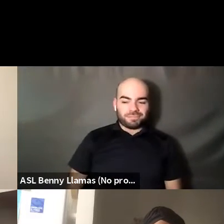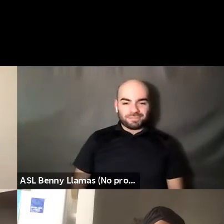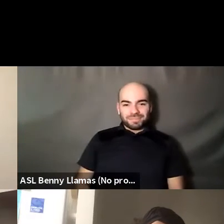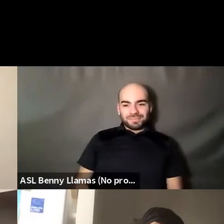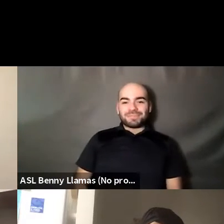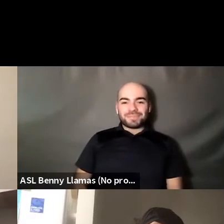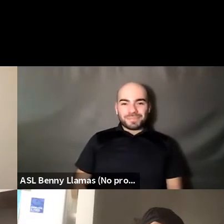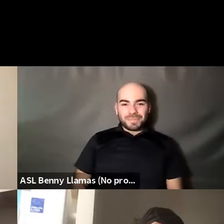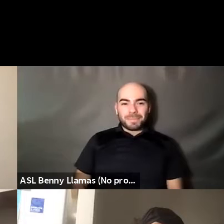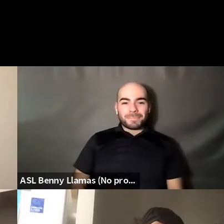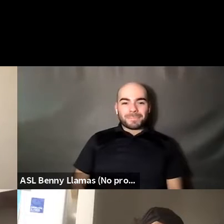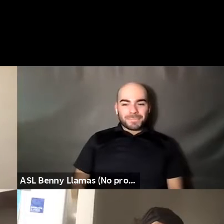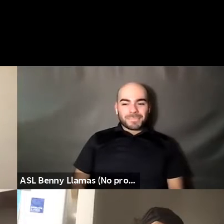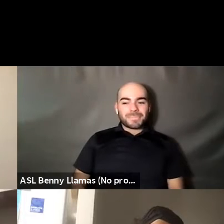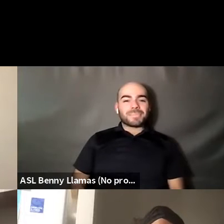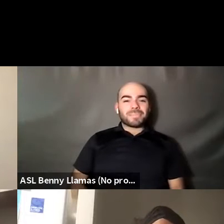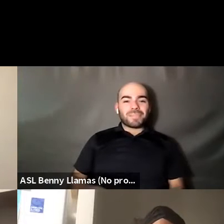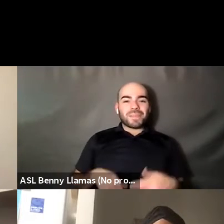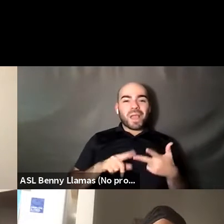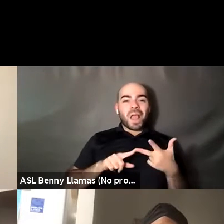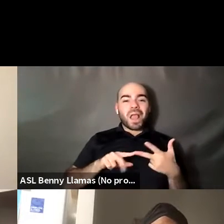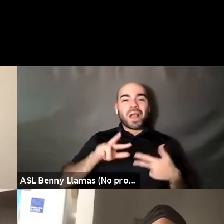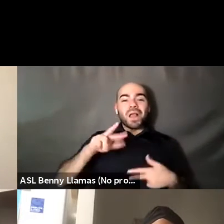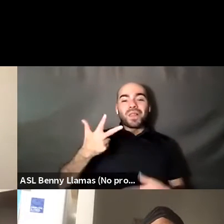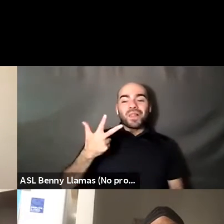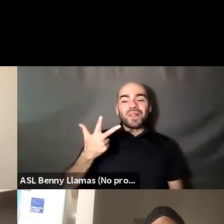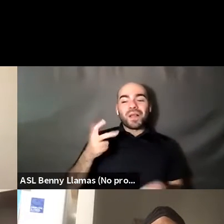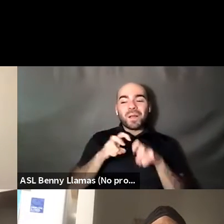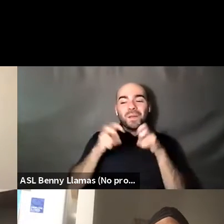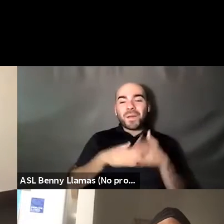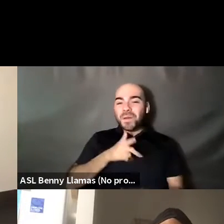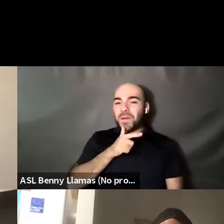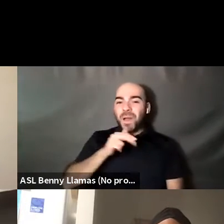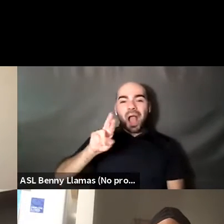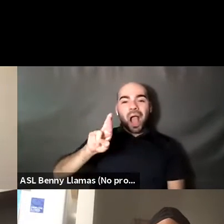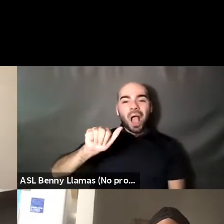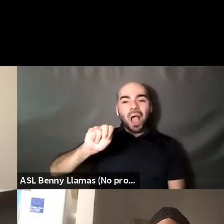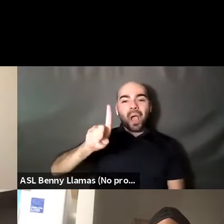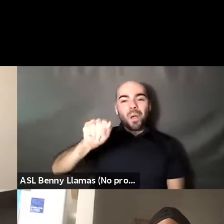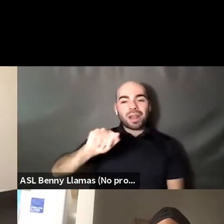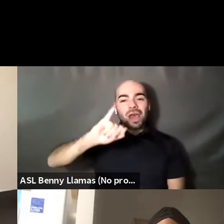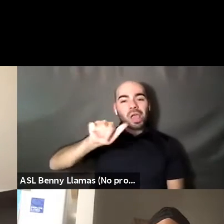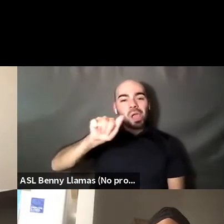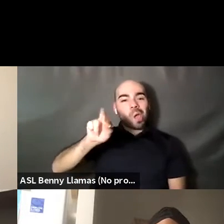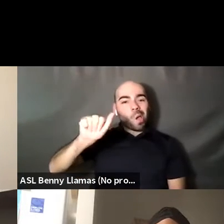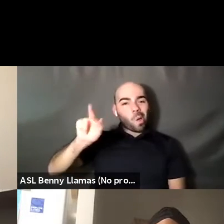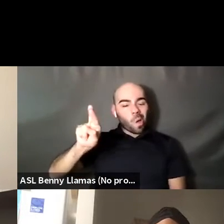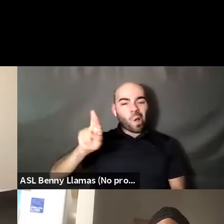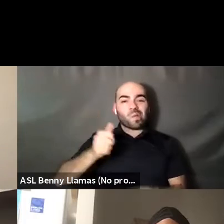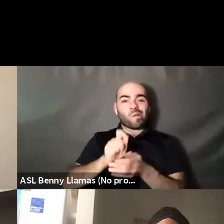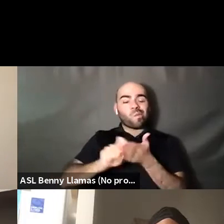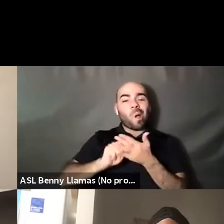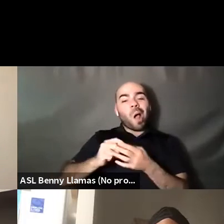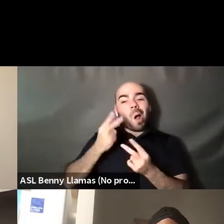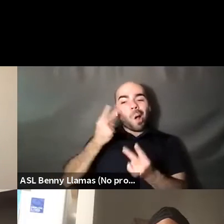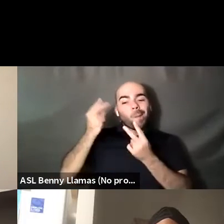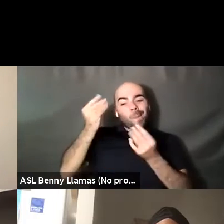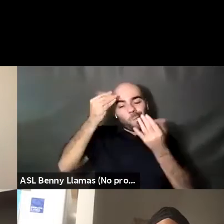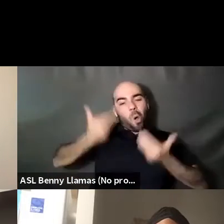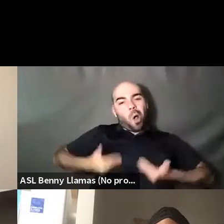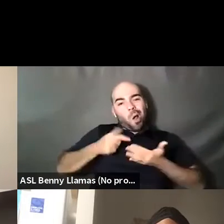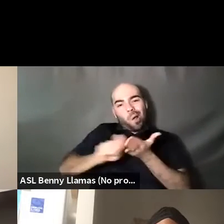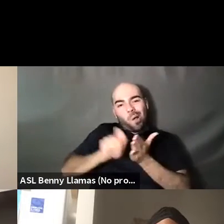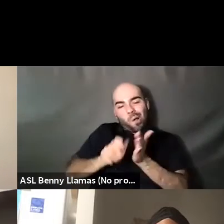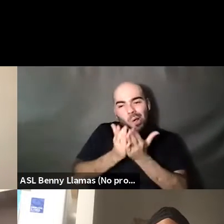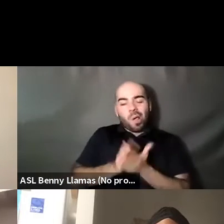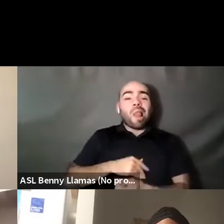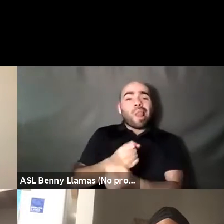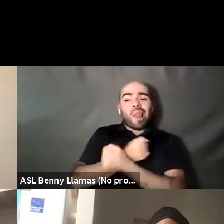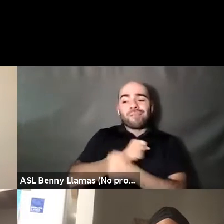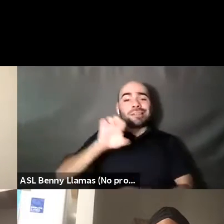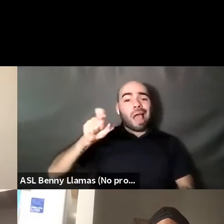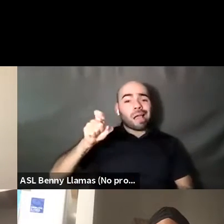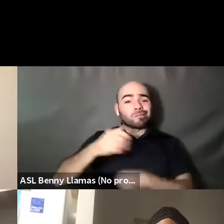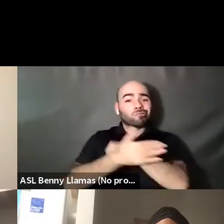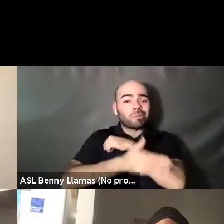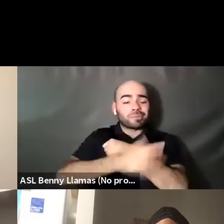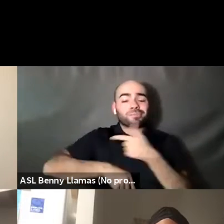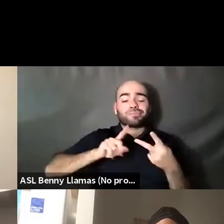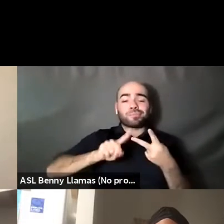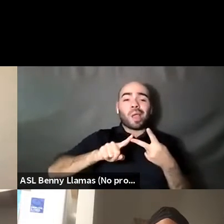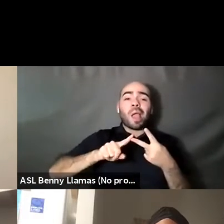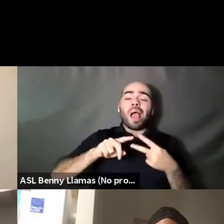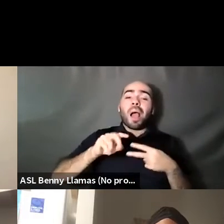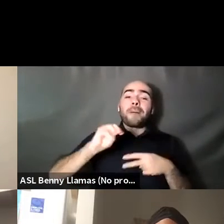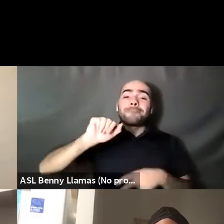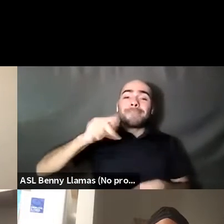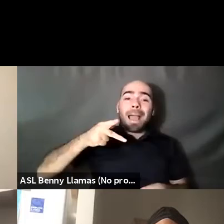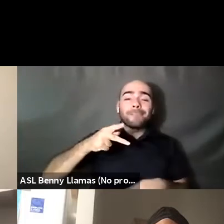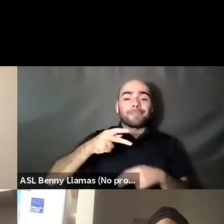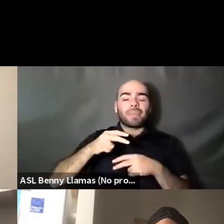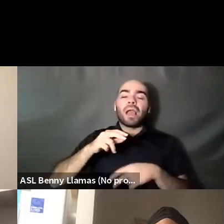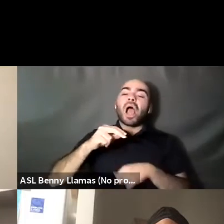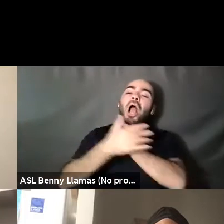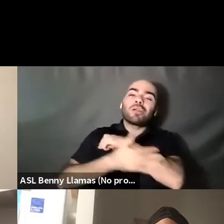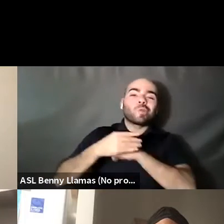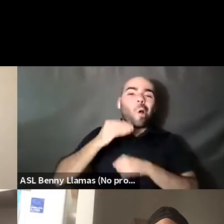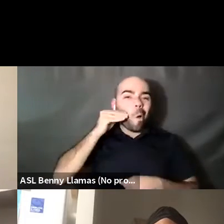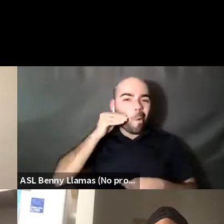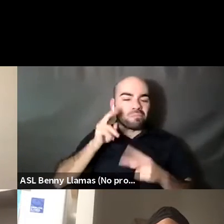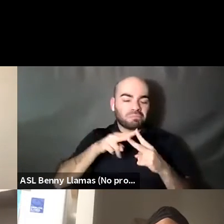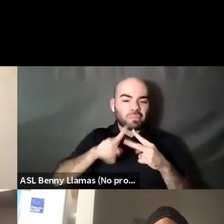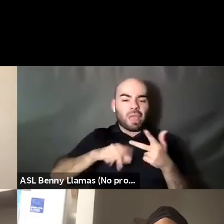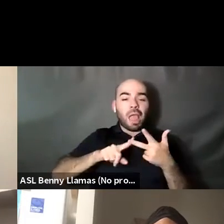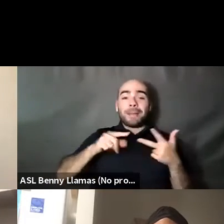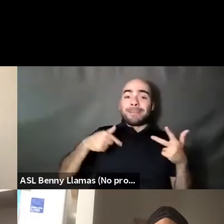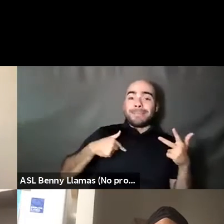Kenyon Farrow (he/him/his): For panelists run the jar is the author of the forthcoming memoir. Love is the next country also author of the novel, a map for home and a collection of short stories him me Muhammad Ali. So Rhonda. What's your soundtrack.